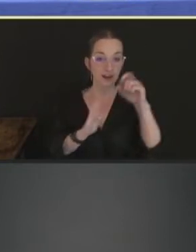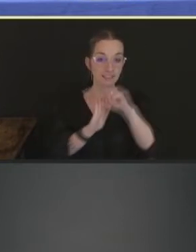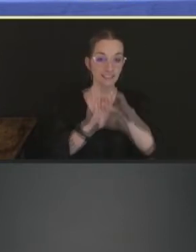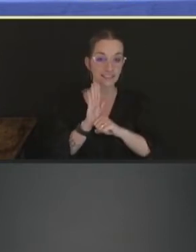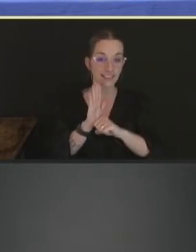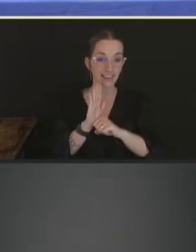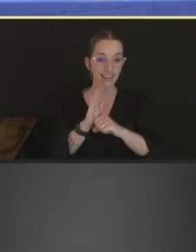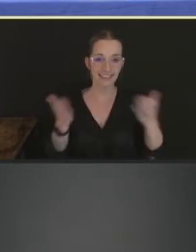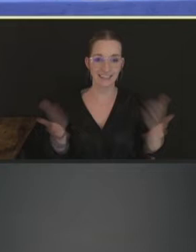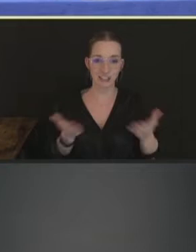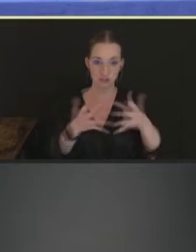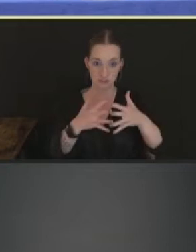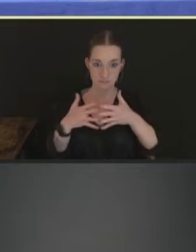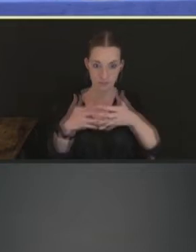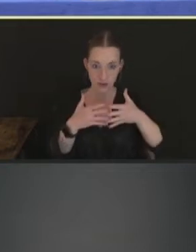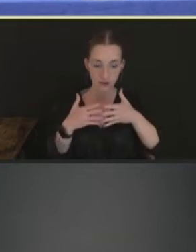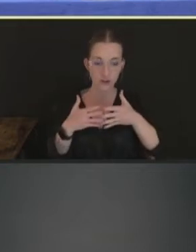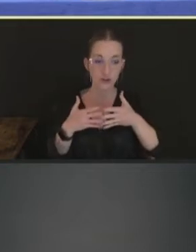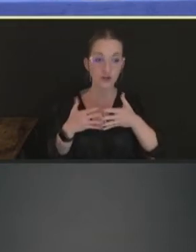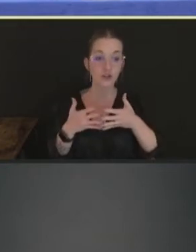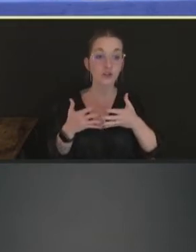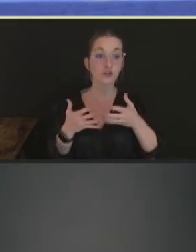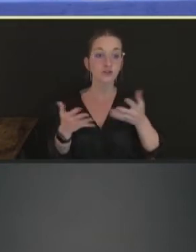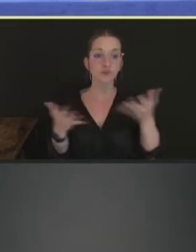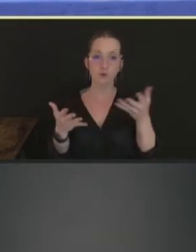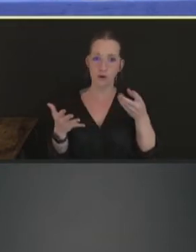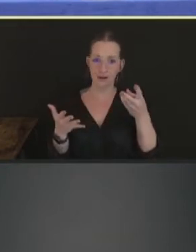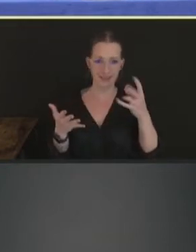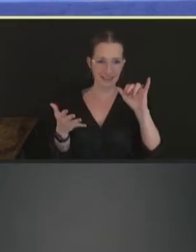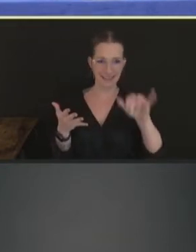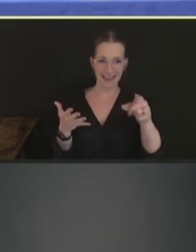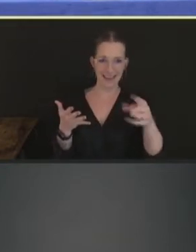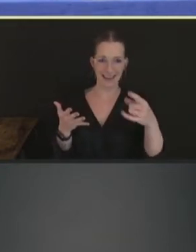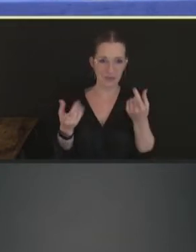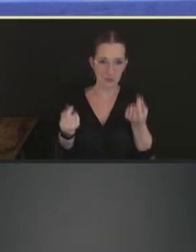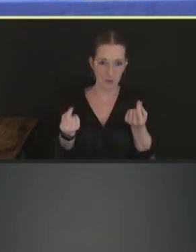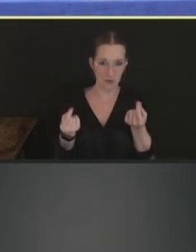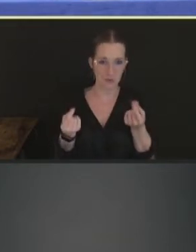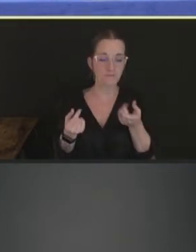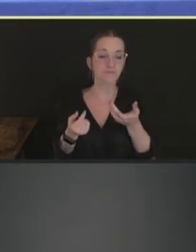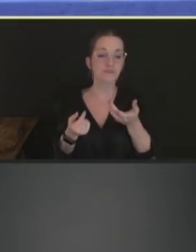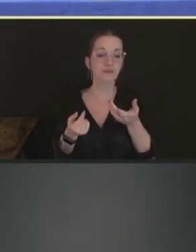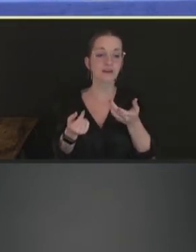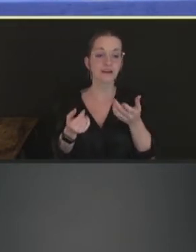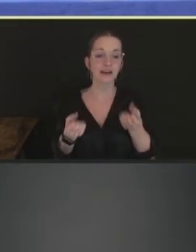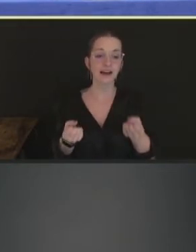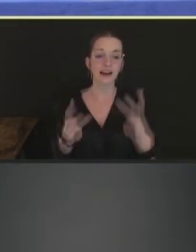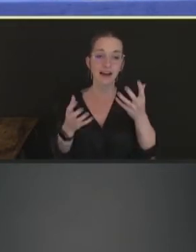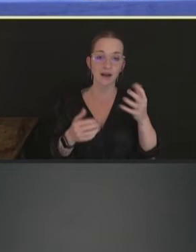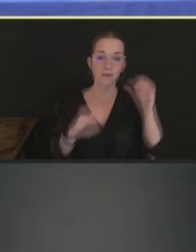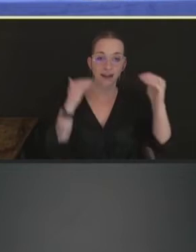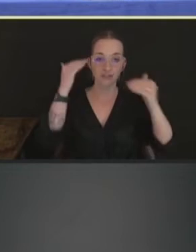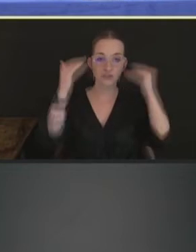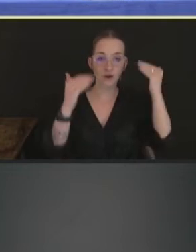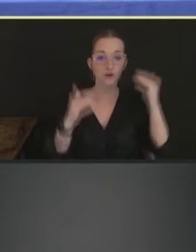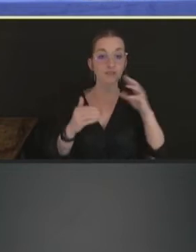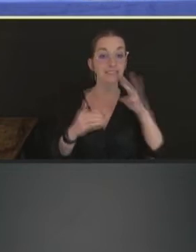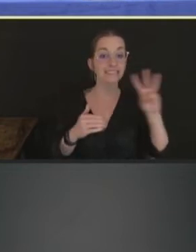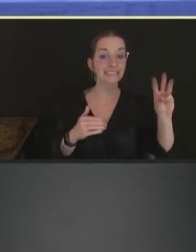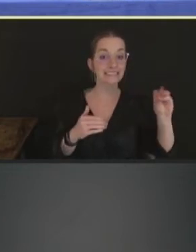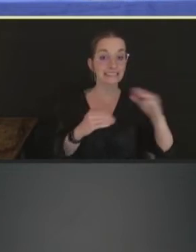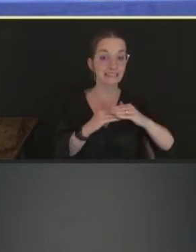So, what you're seeing here is the proportion of adults aged 60 and over whoever received